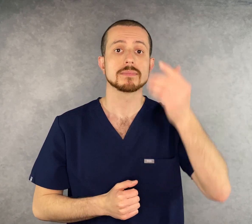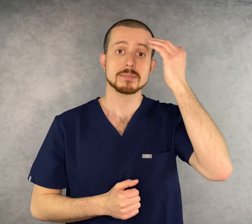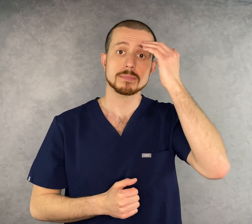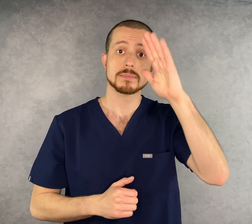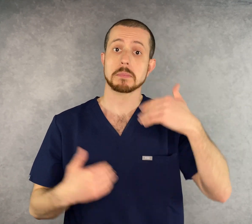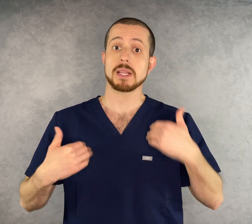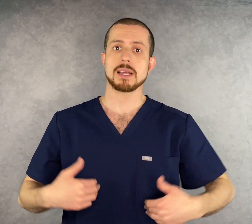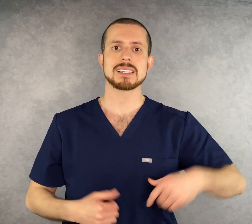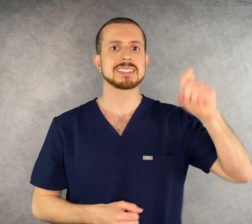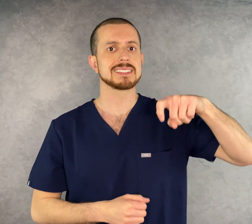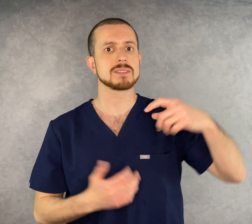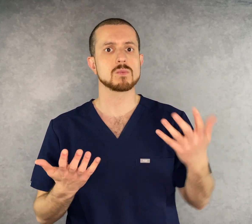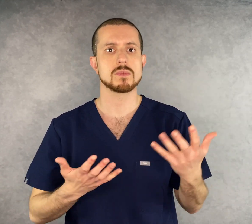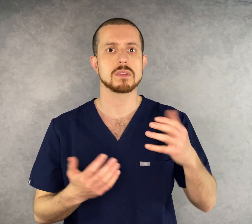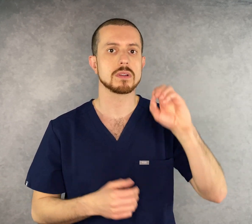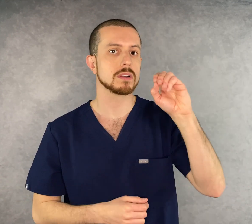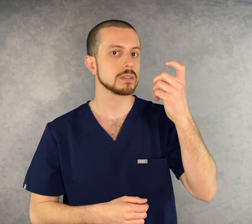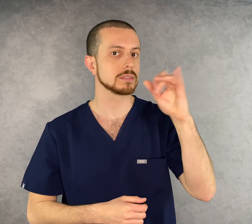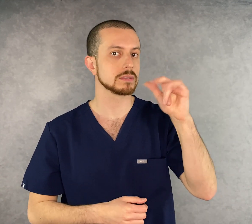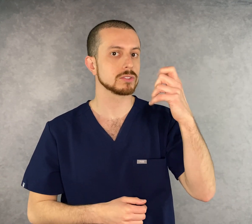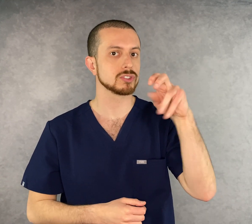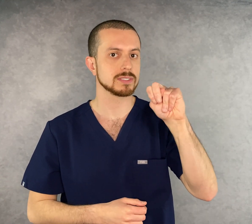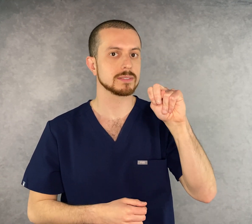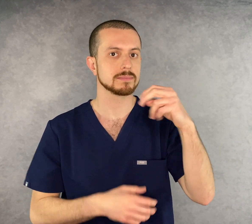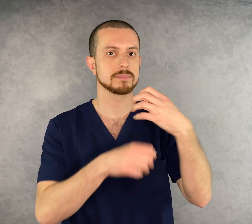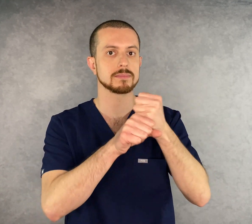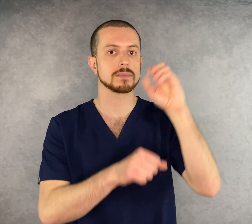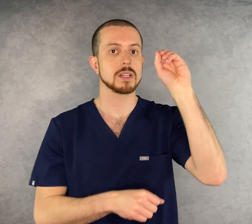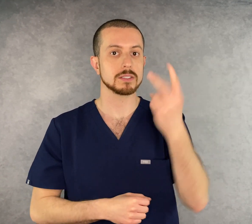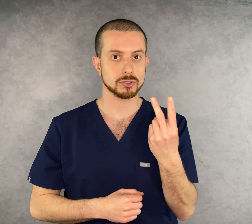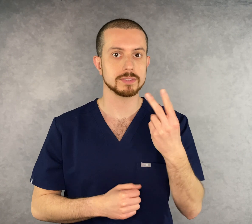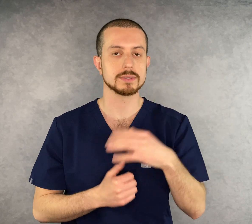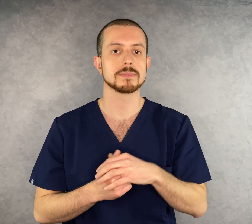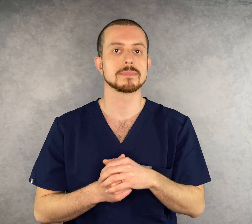As you know your body requires oxygen.